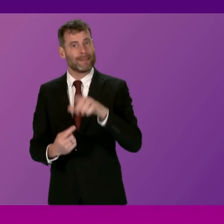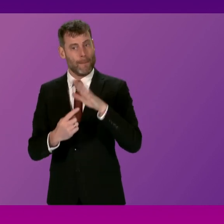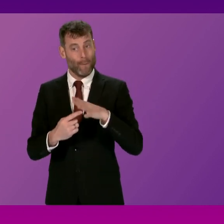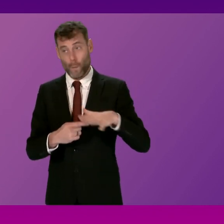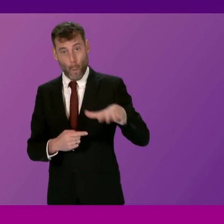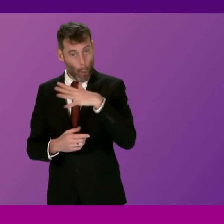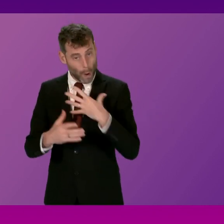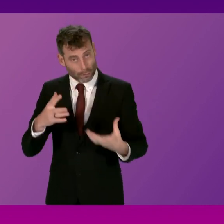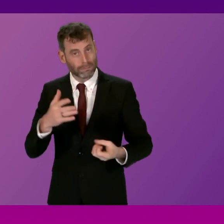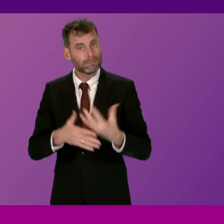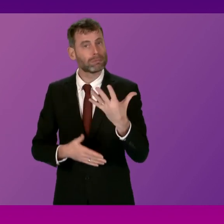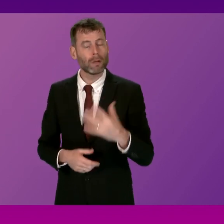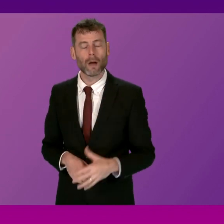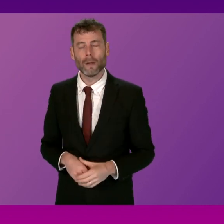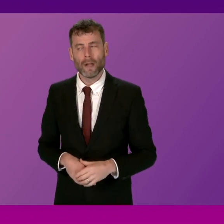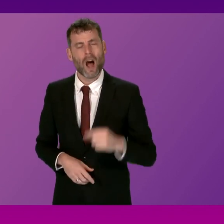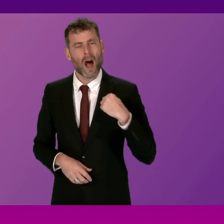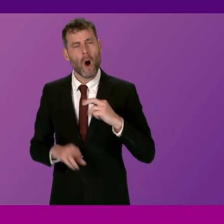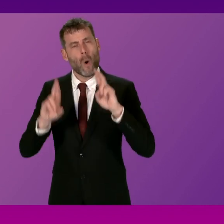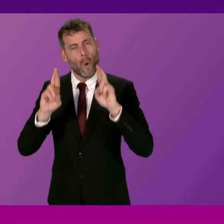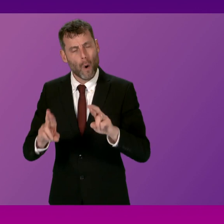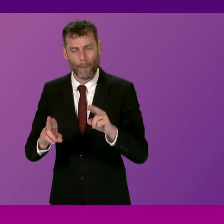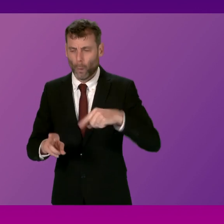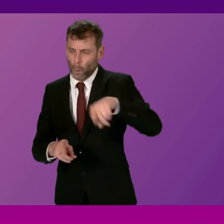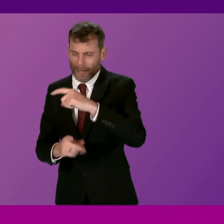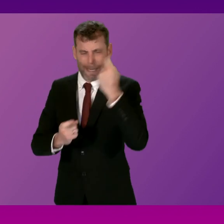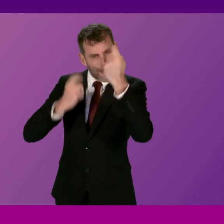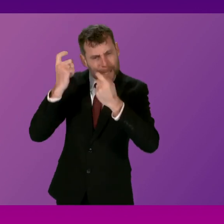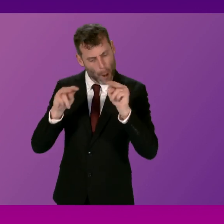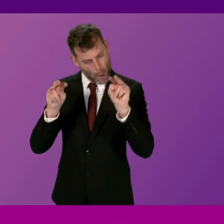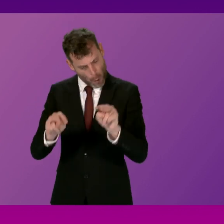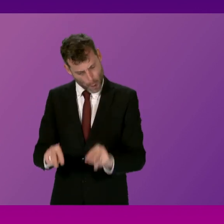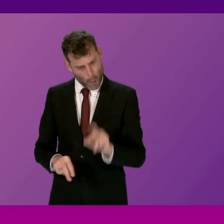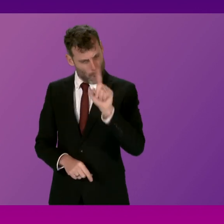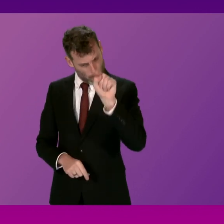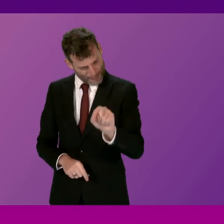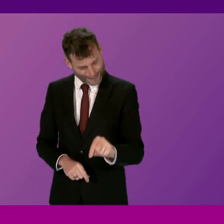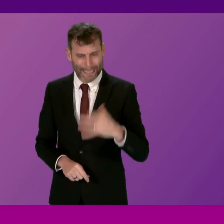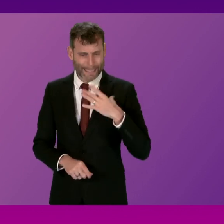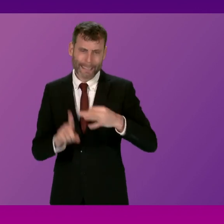I hope that the debate gives us an opportunity to consider many of the things that still need to change in Scotland. I move amendment S6M-11537.1, to insert at end: